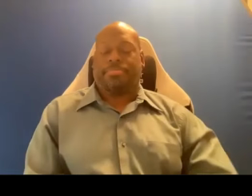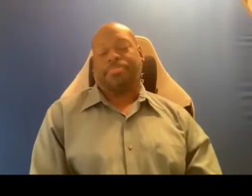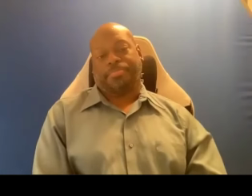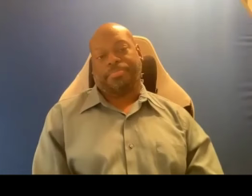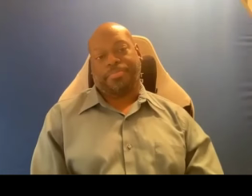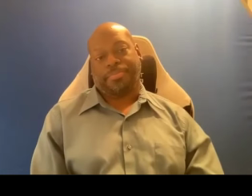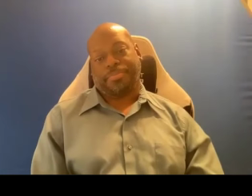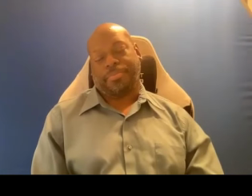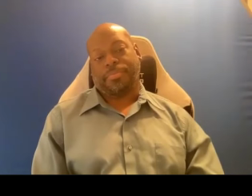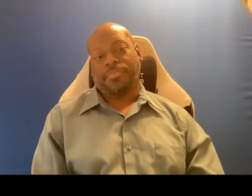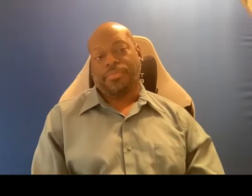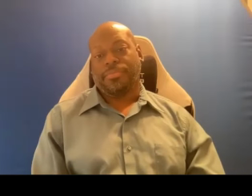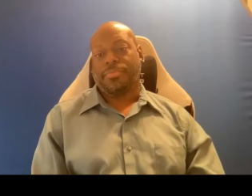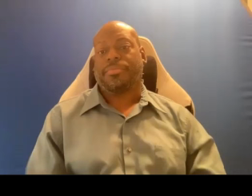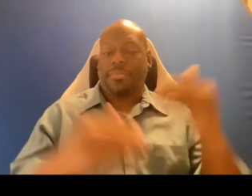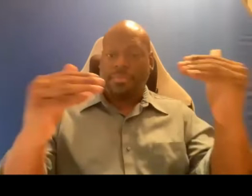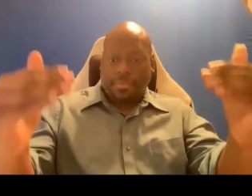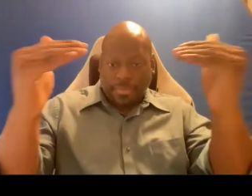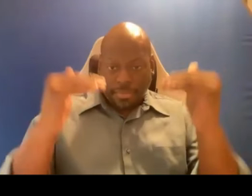The next row of the document discusses teaming.